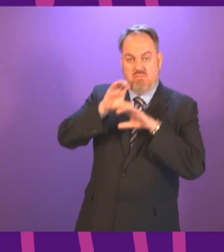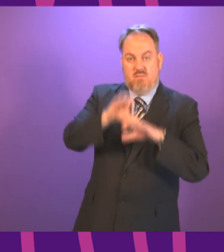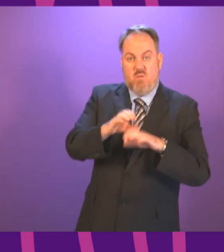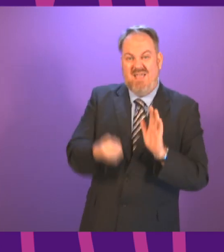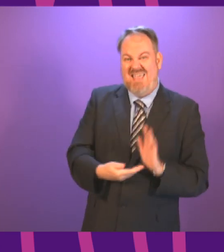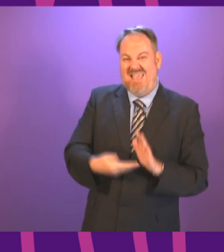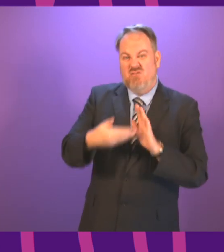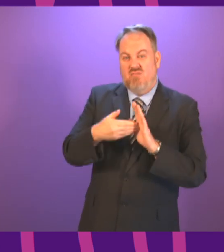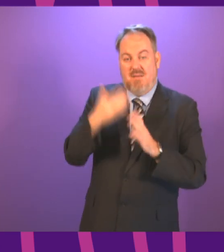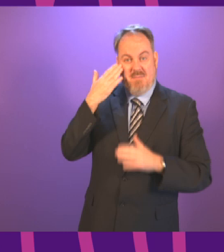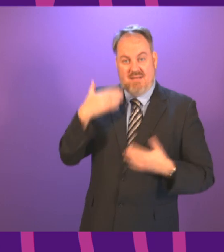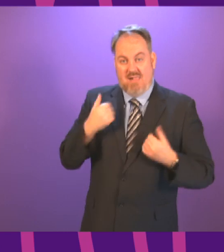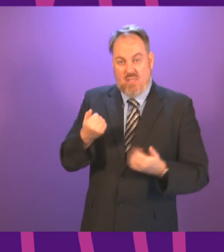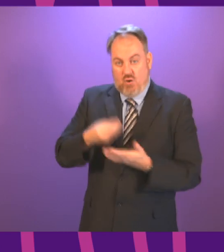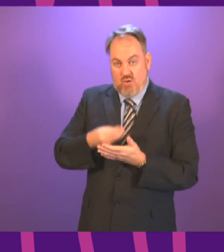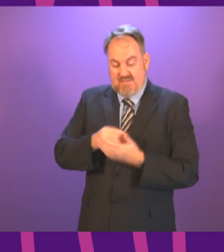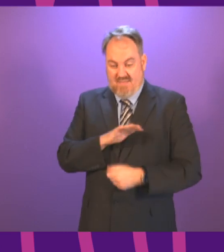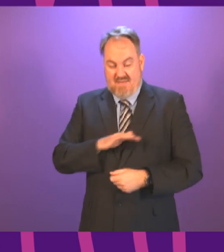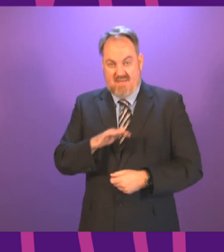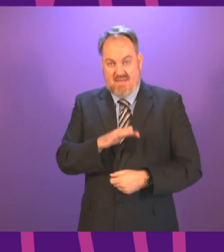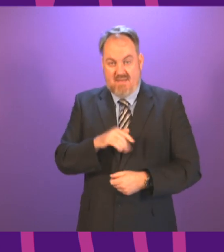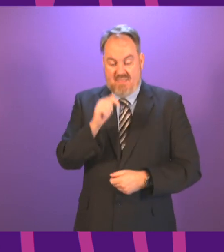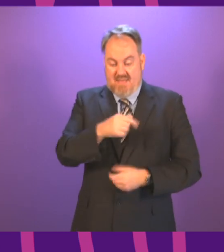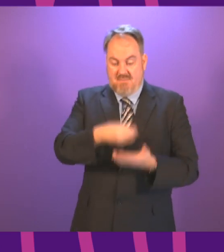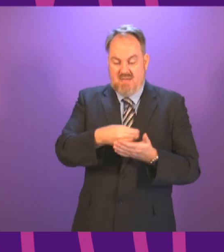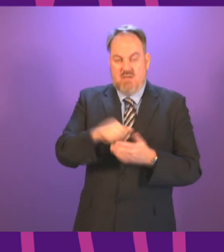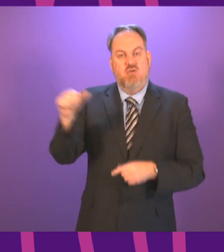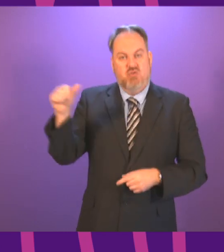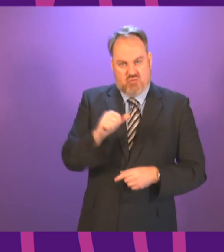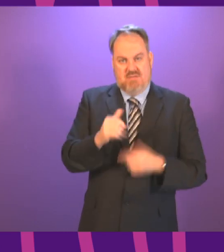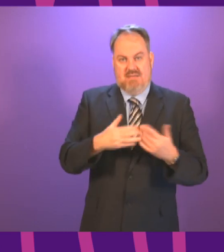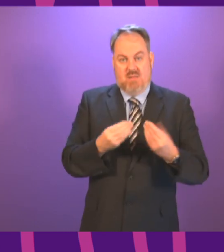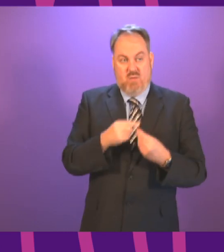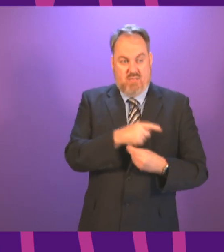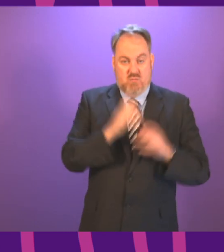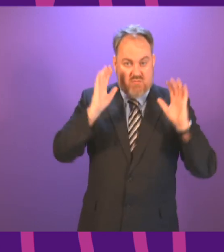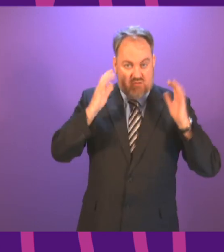Funding for additional mental health costs is included in that, and we expect it to be used to meet those pressures.